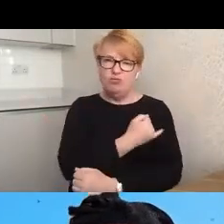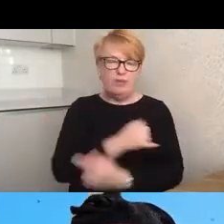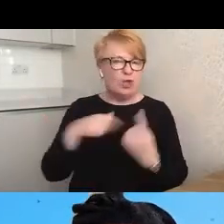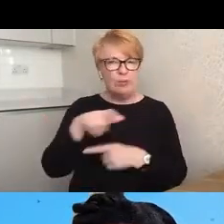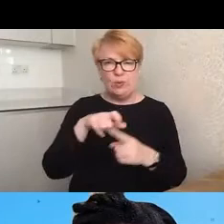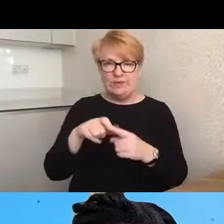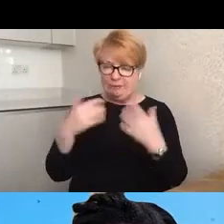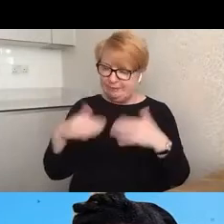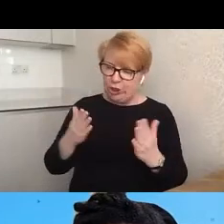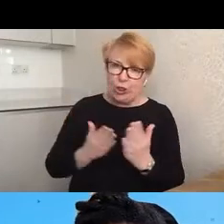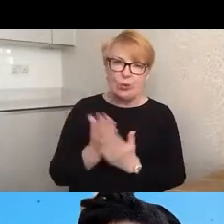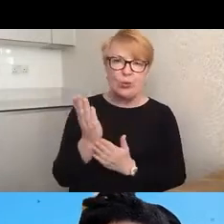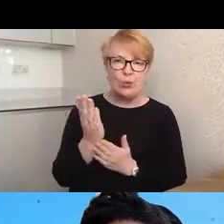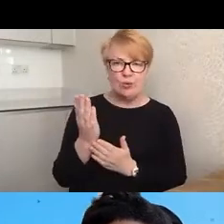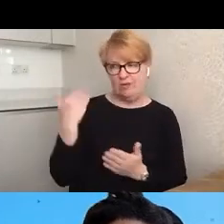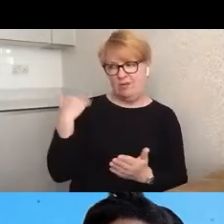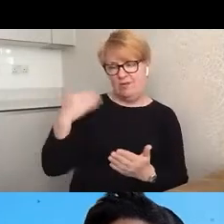And this has been exacerbated by the effects of